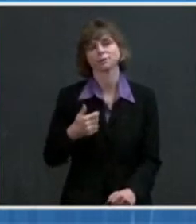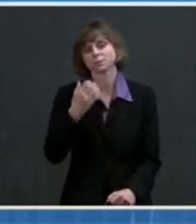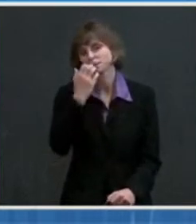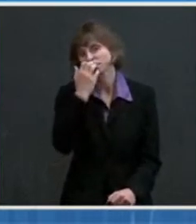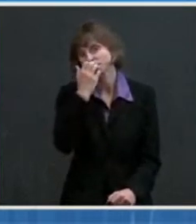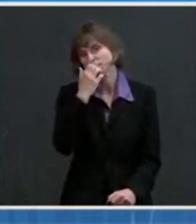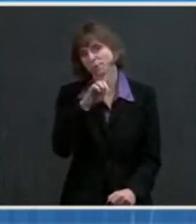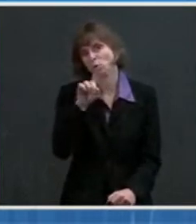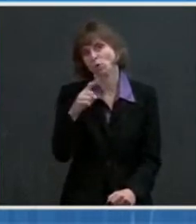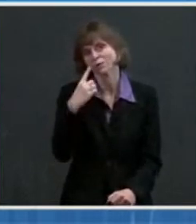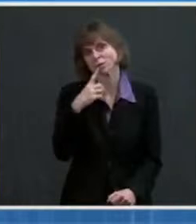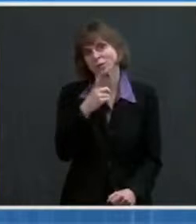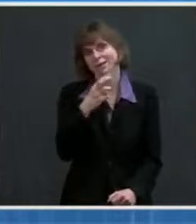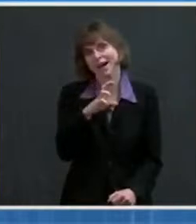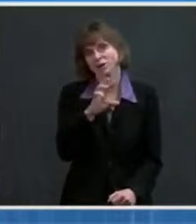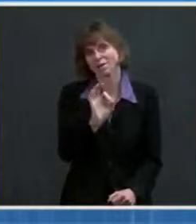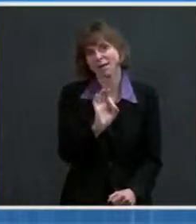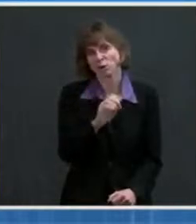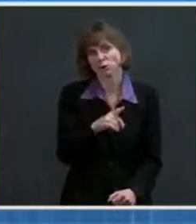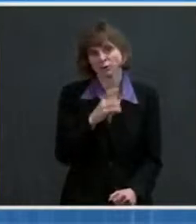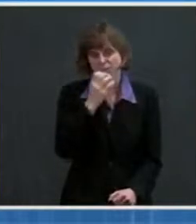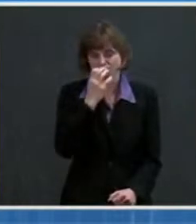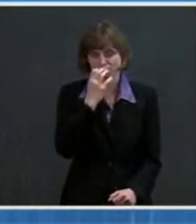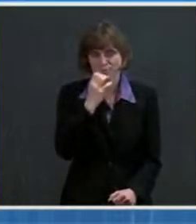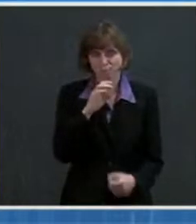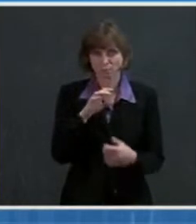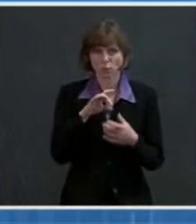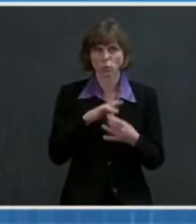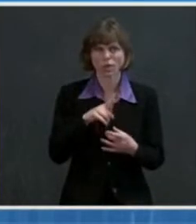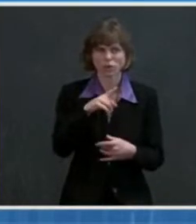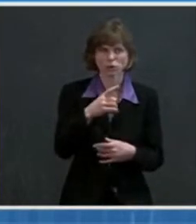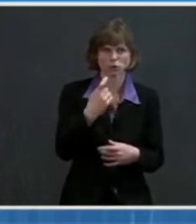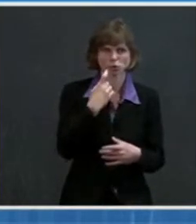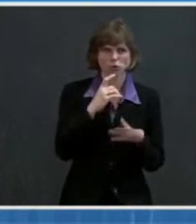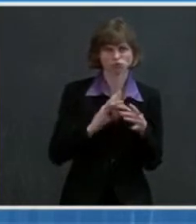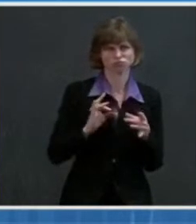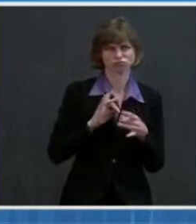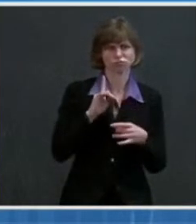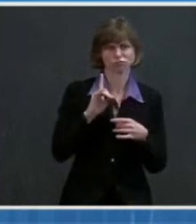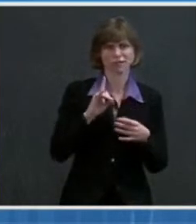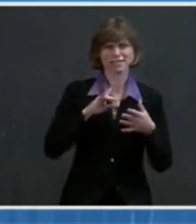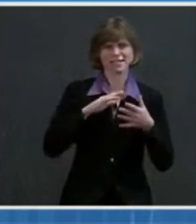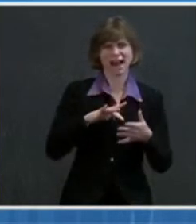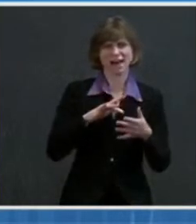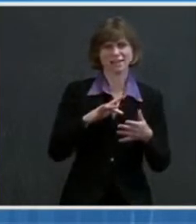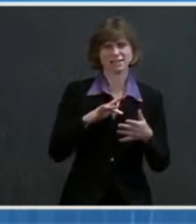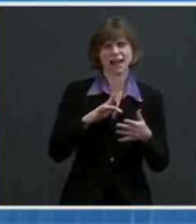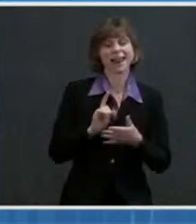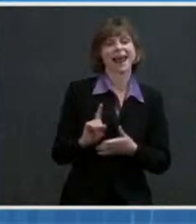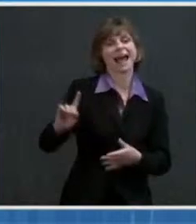HELLO CAN YOU HEAR ME? YES. GREAT, A QUESTION FOR